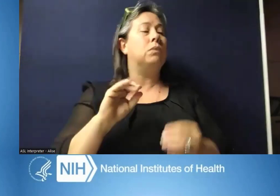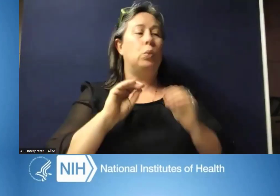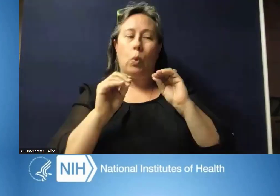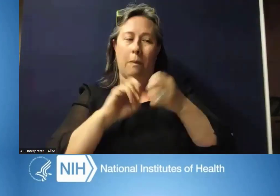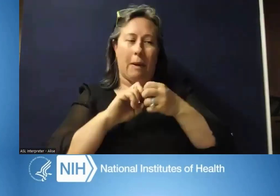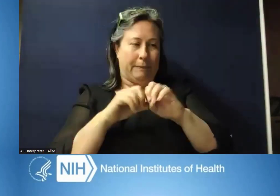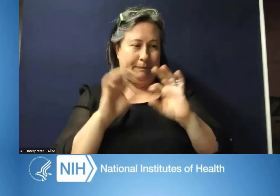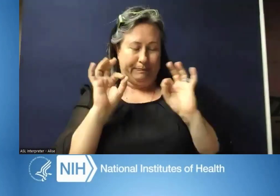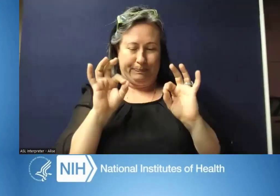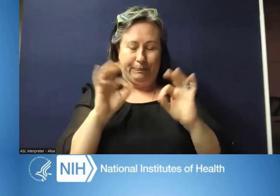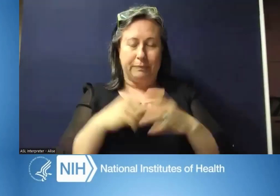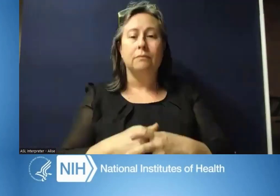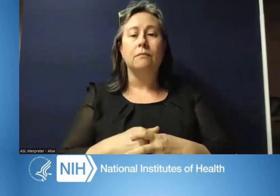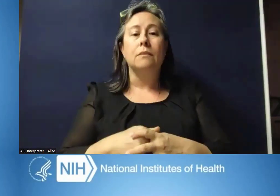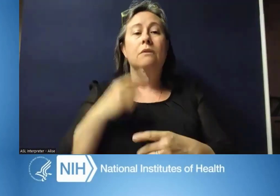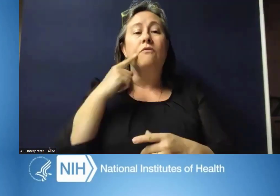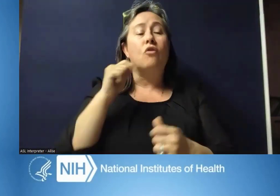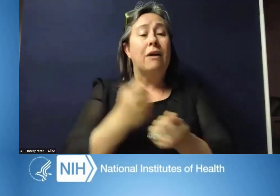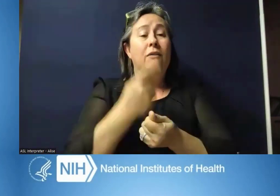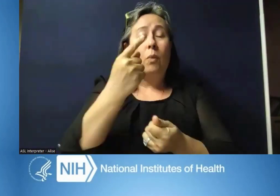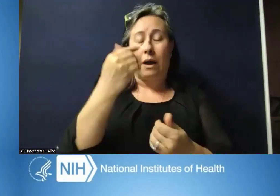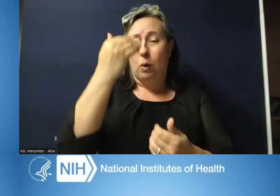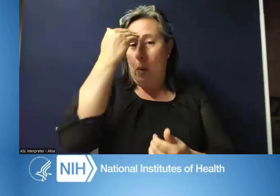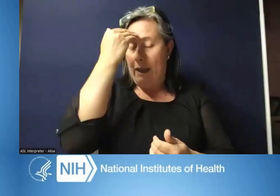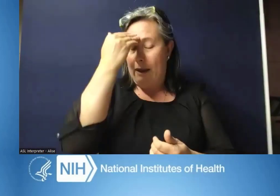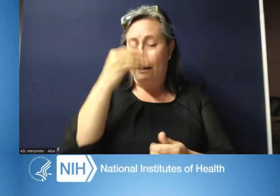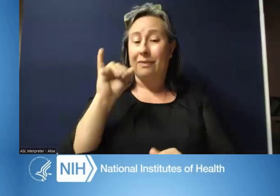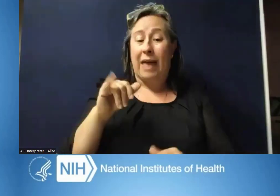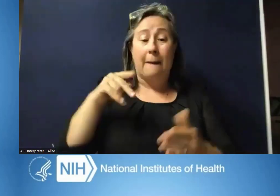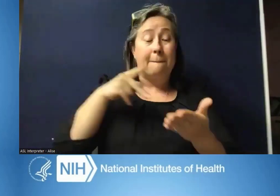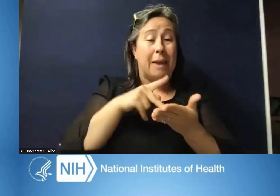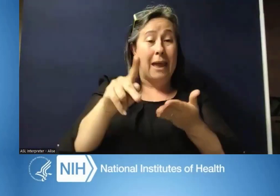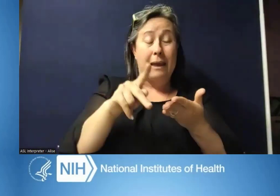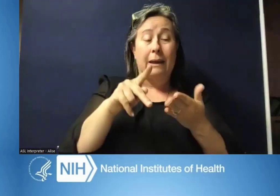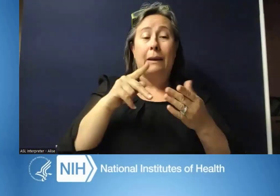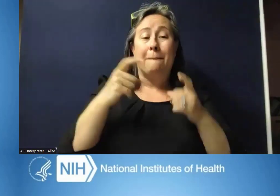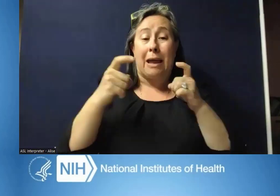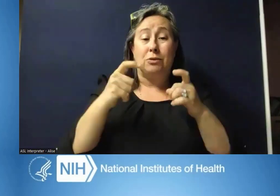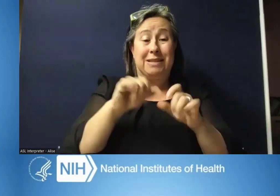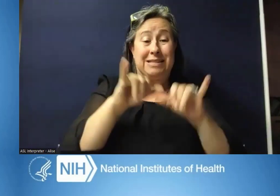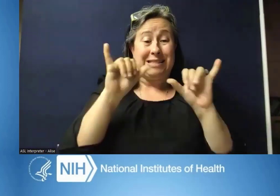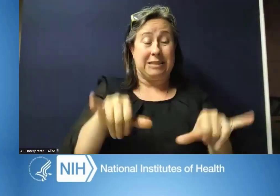Kasima Garst: So for everybody's awareness, the Payment Management System has updated to reflect